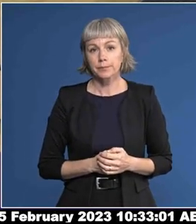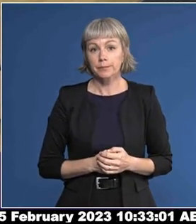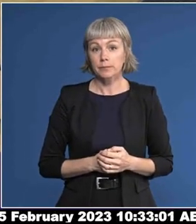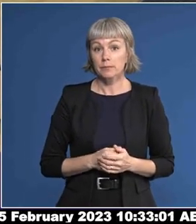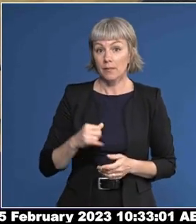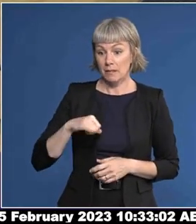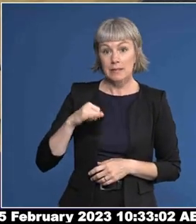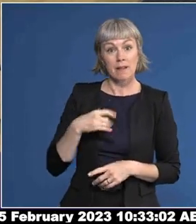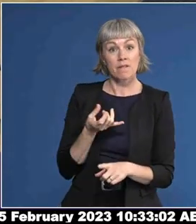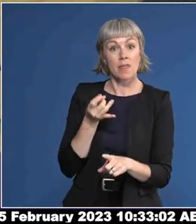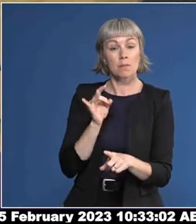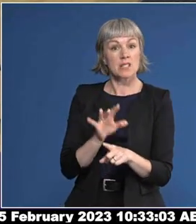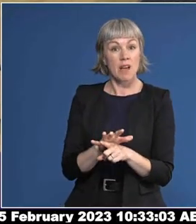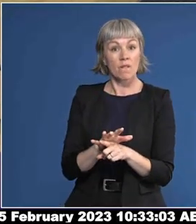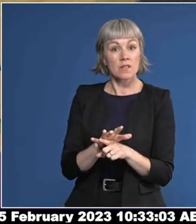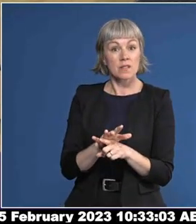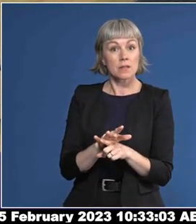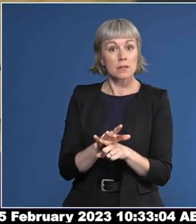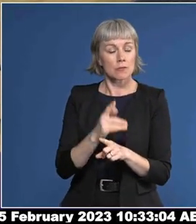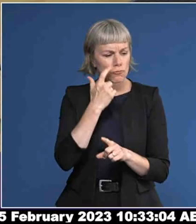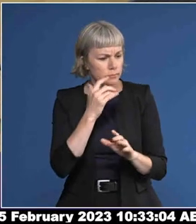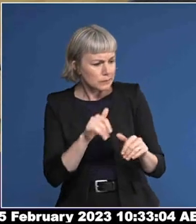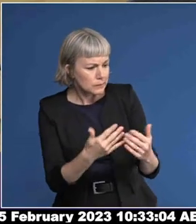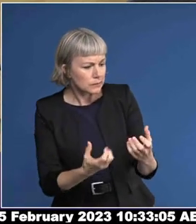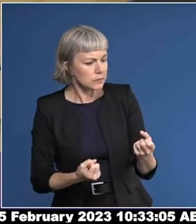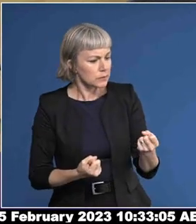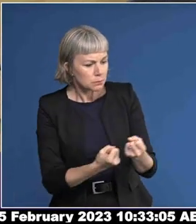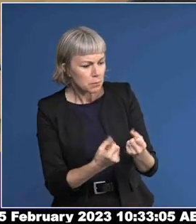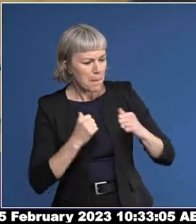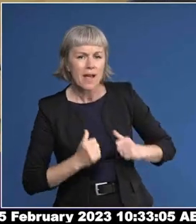implement effective behaviour support strategies - and this is the one that I want